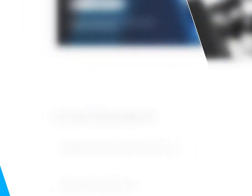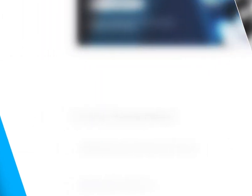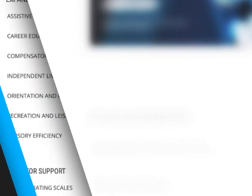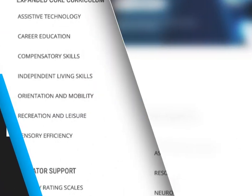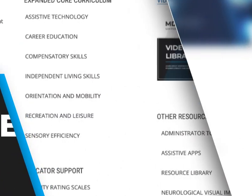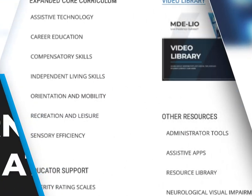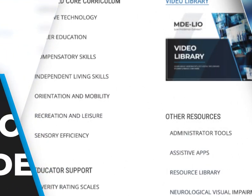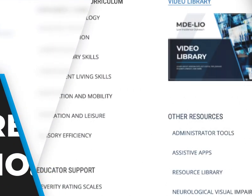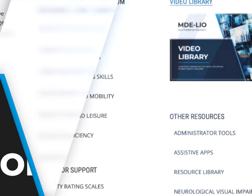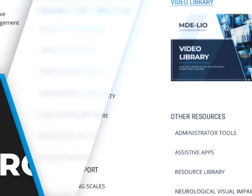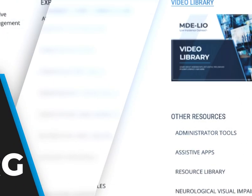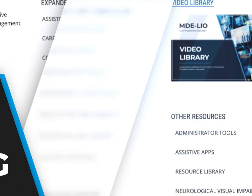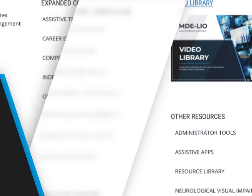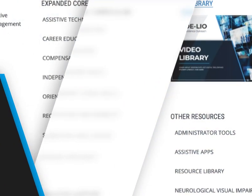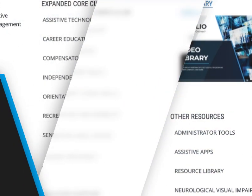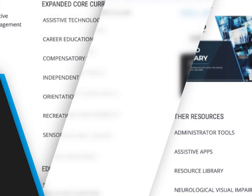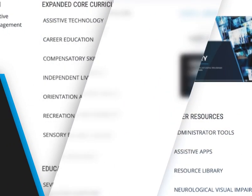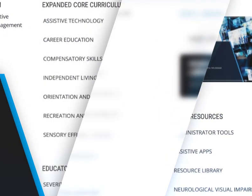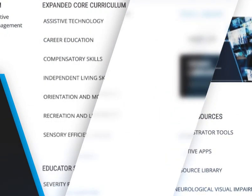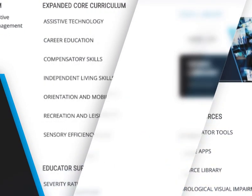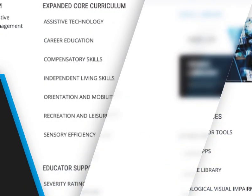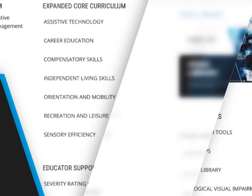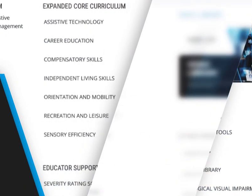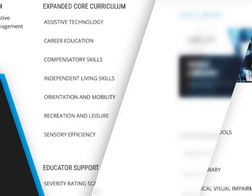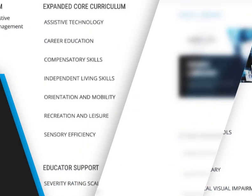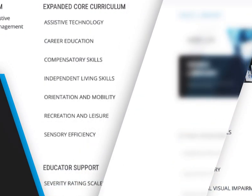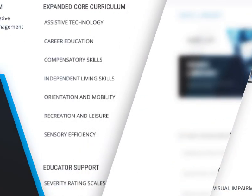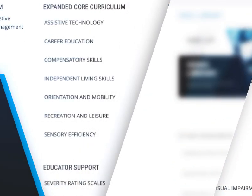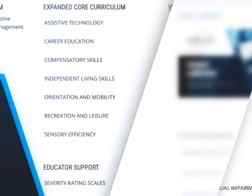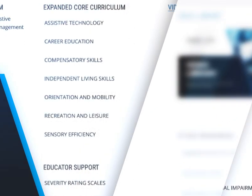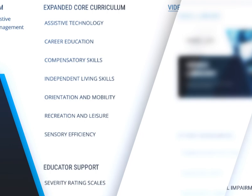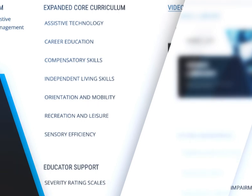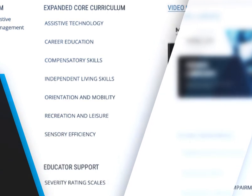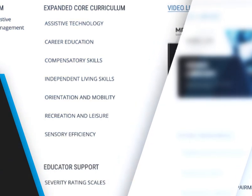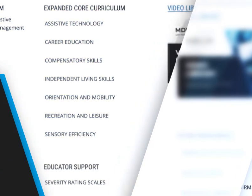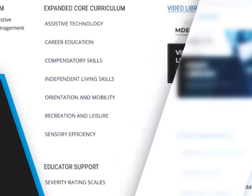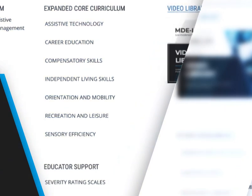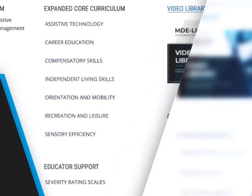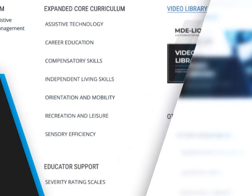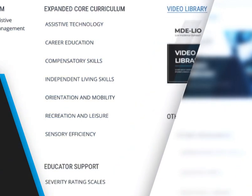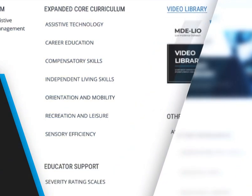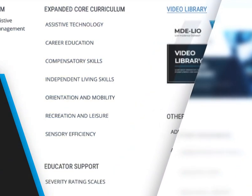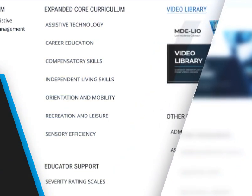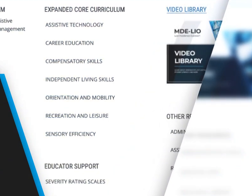NARRATOR >> Learn more at mdelio.org. Find more videos, get resources,